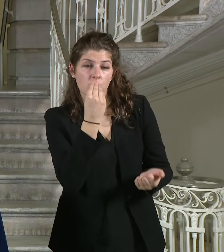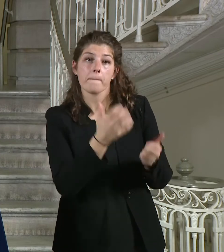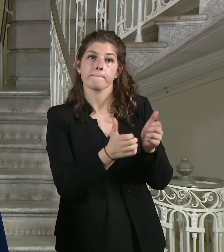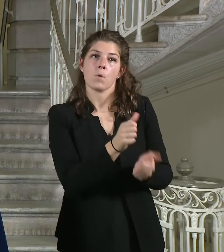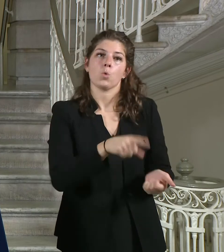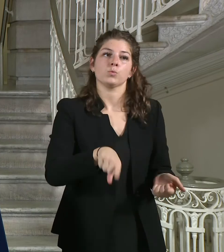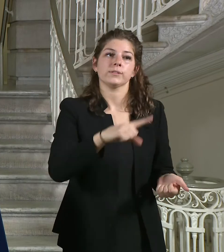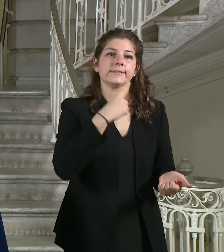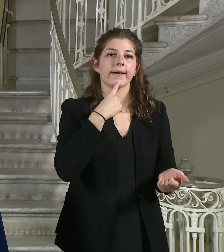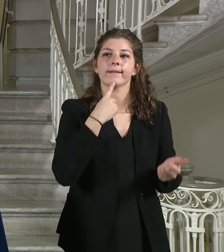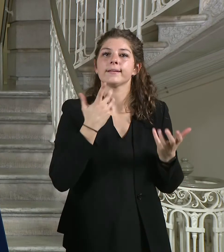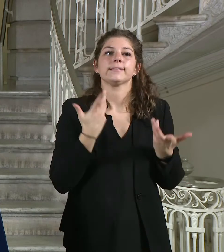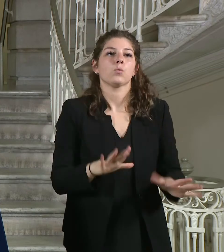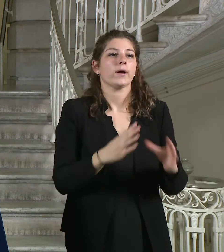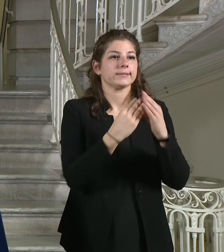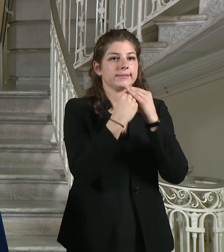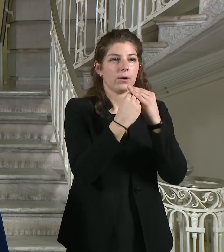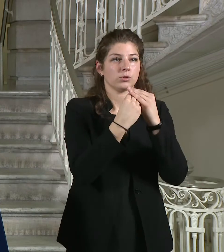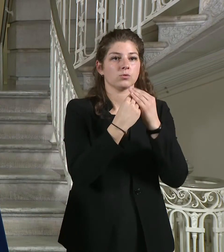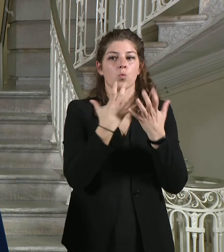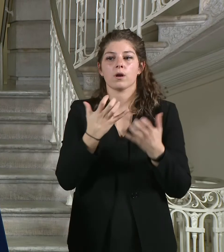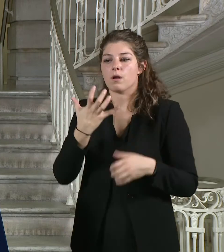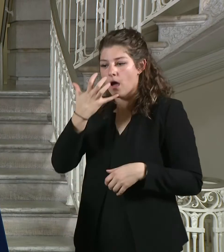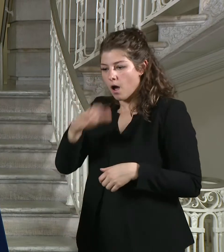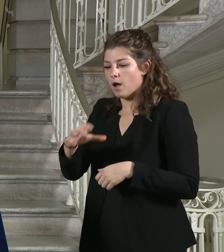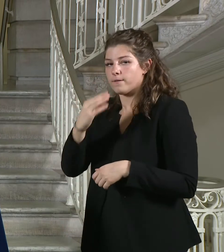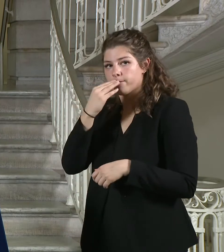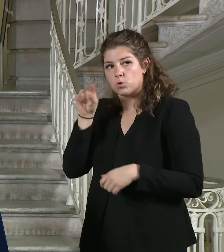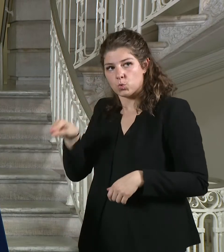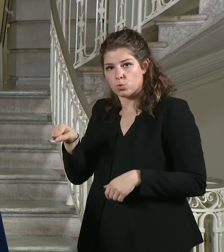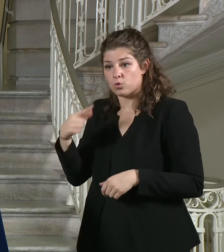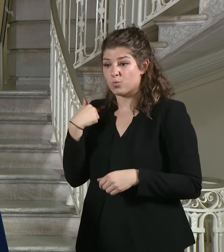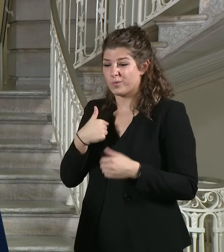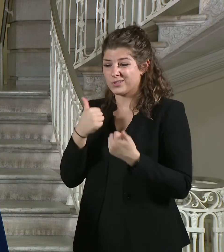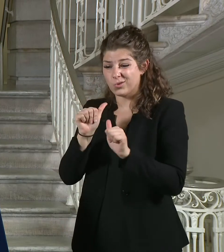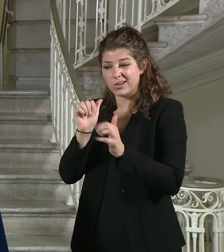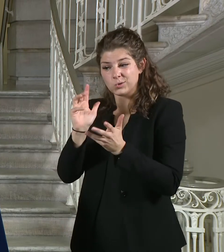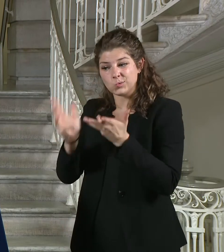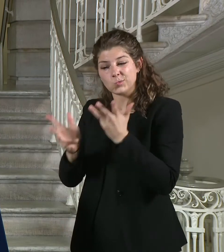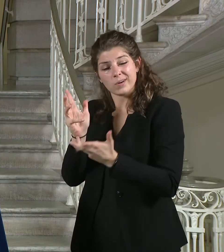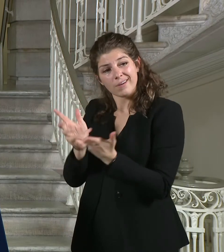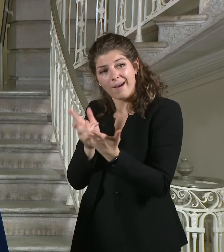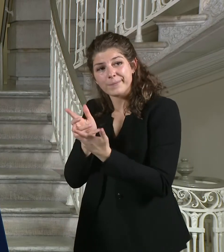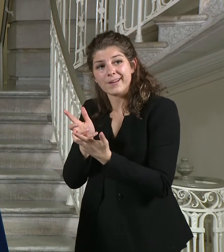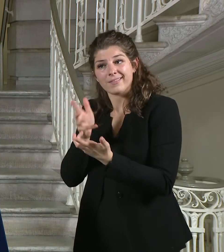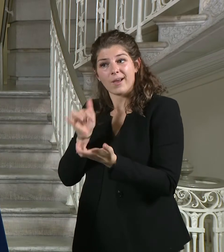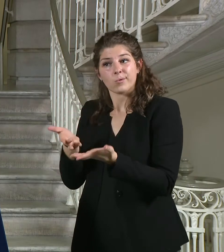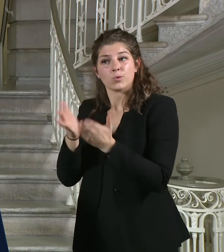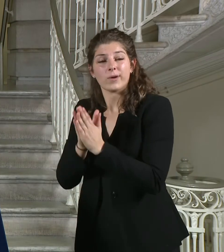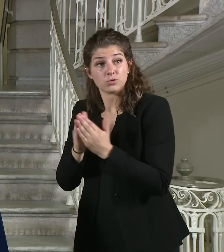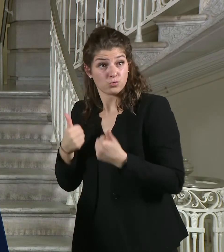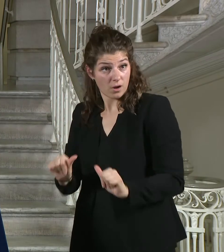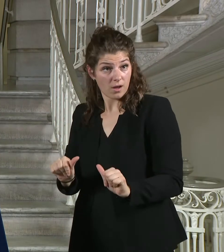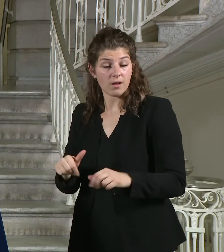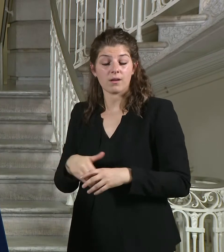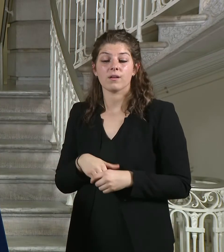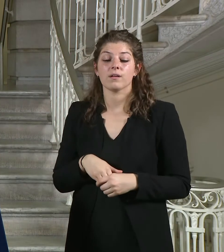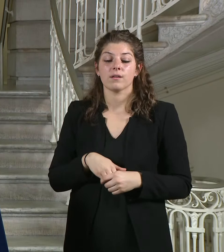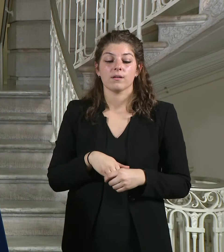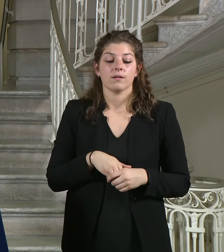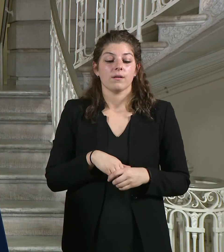ASYLUM-SEEKERS